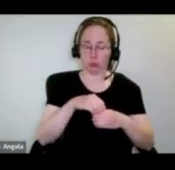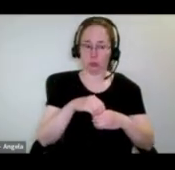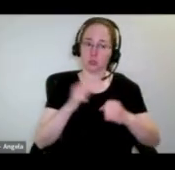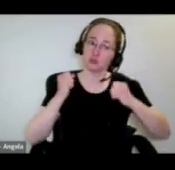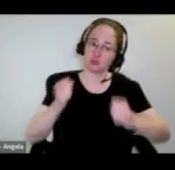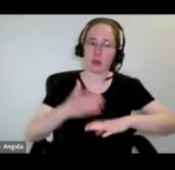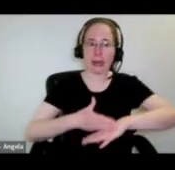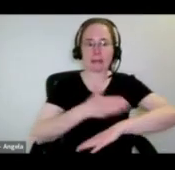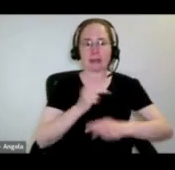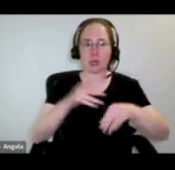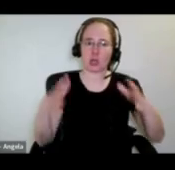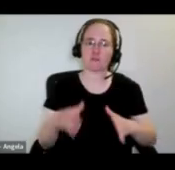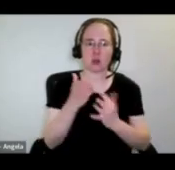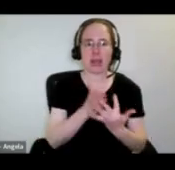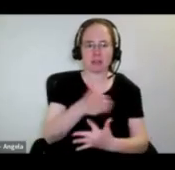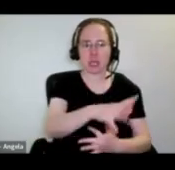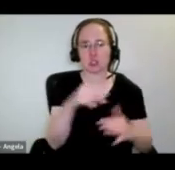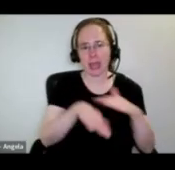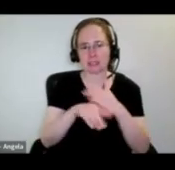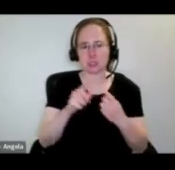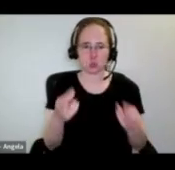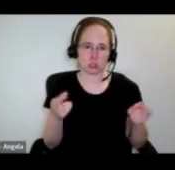David Watkins: So, the final study recommendations include